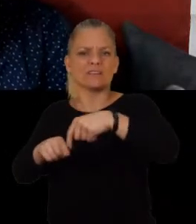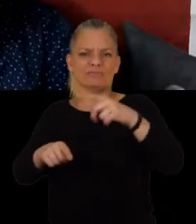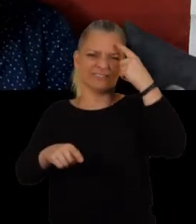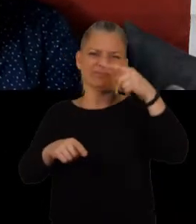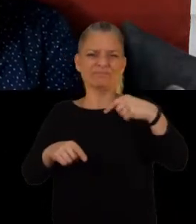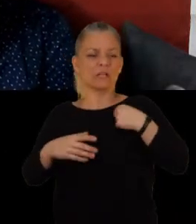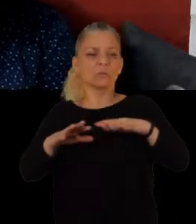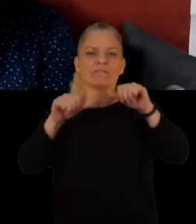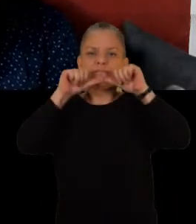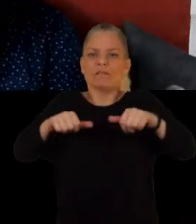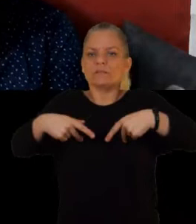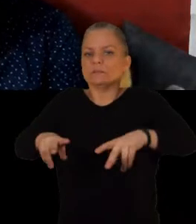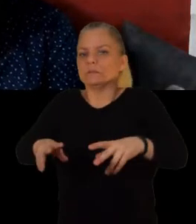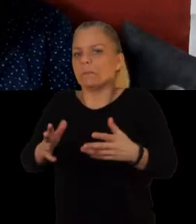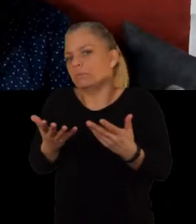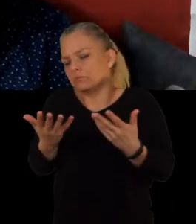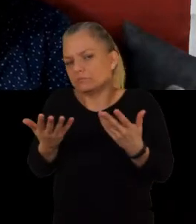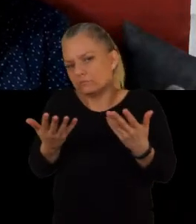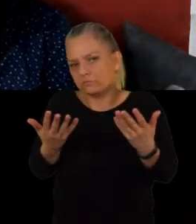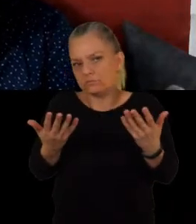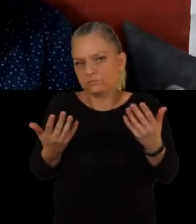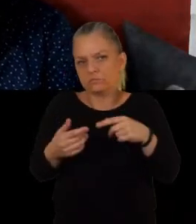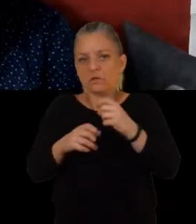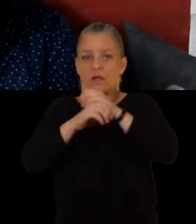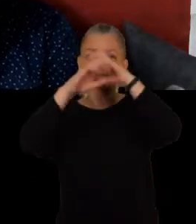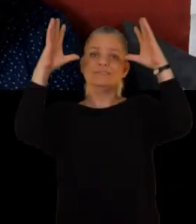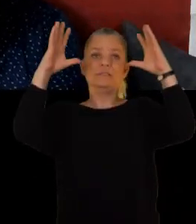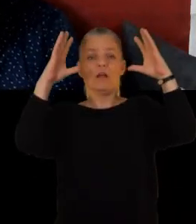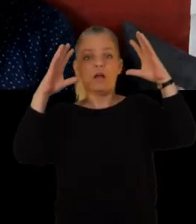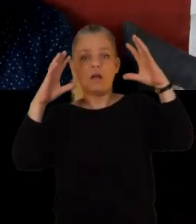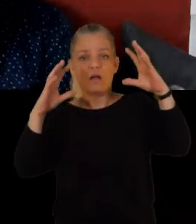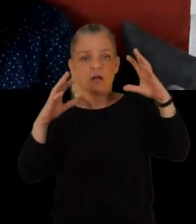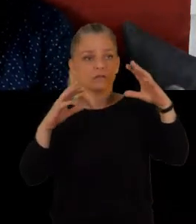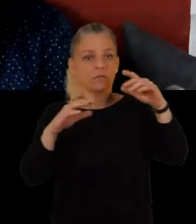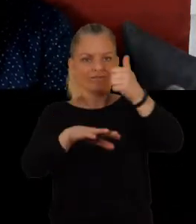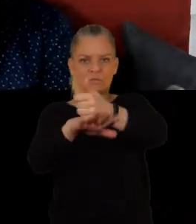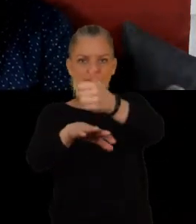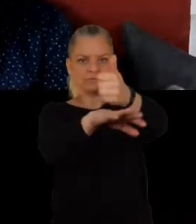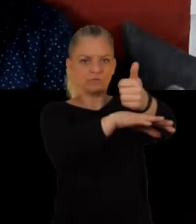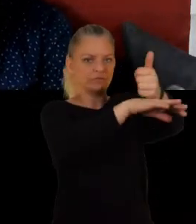and peer support and you know i don't really have a favorite system but i like the idea that because